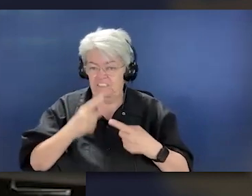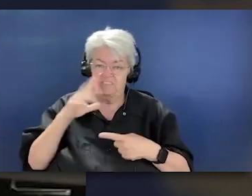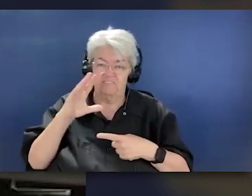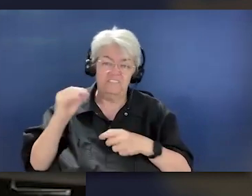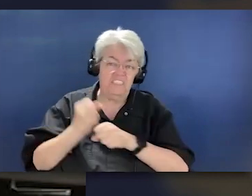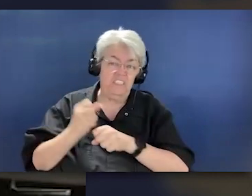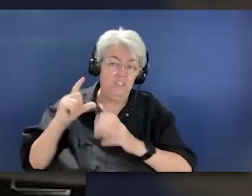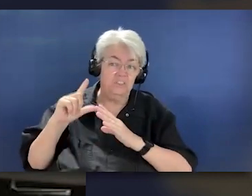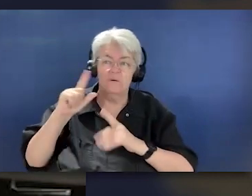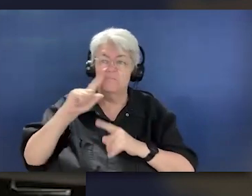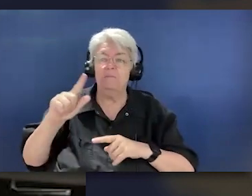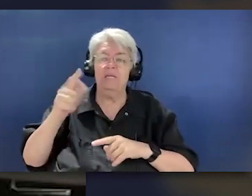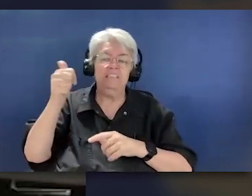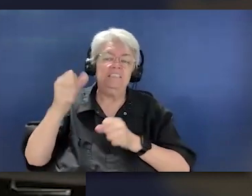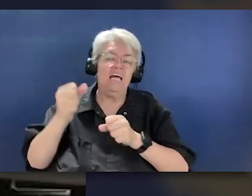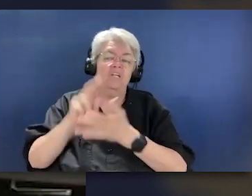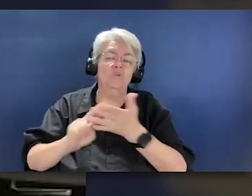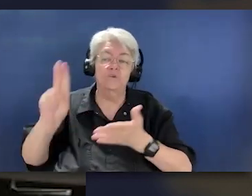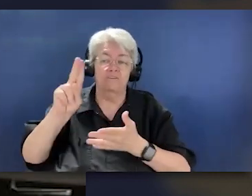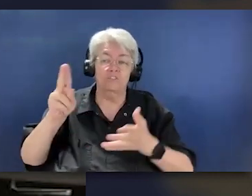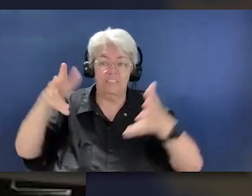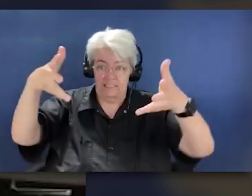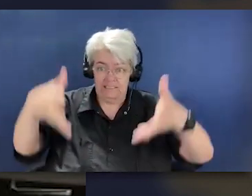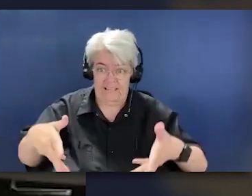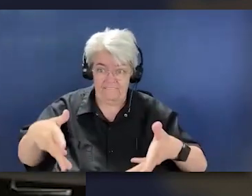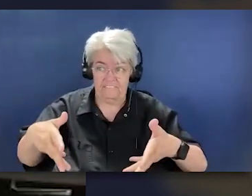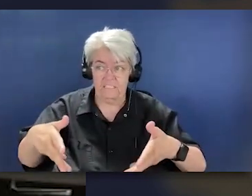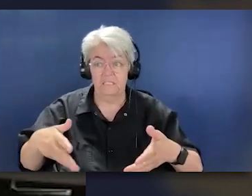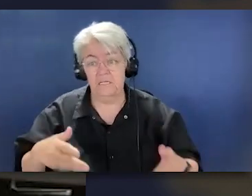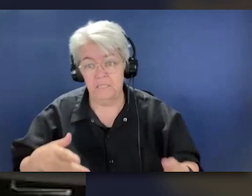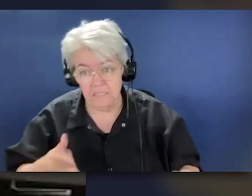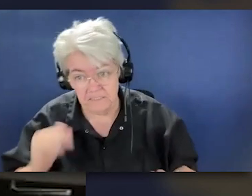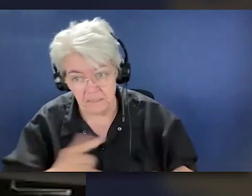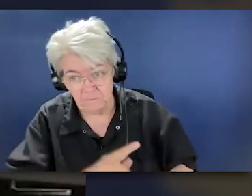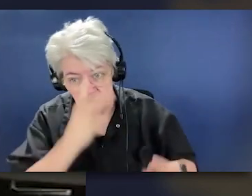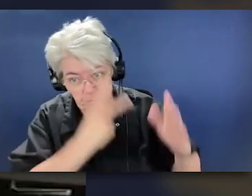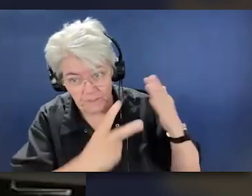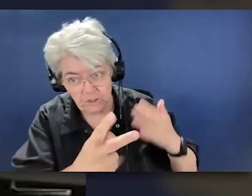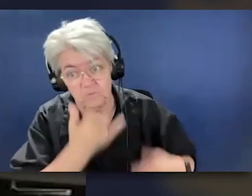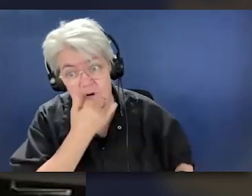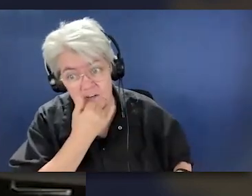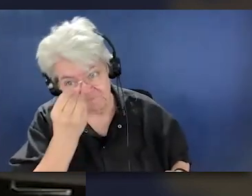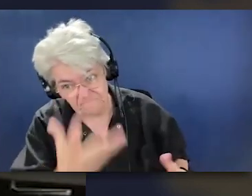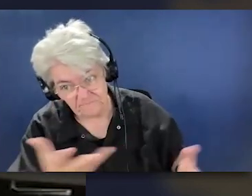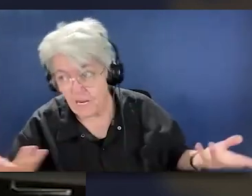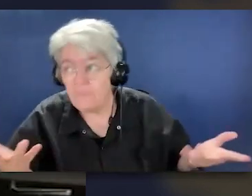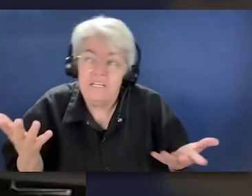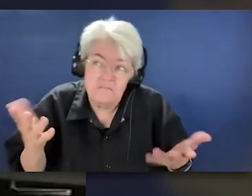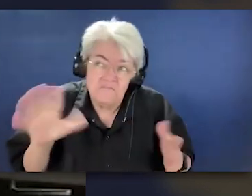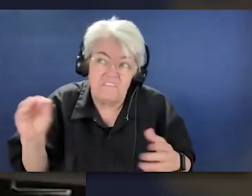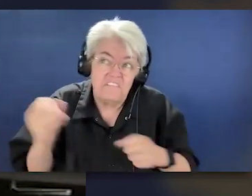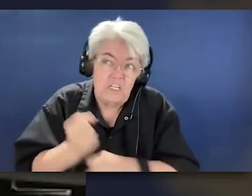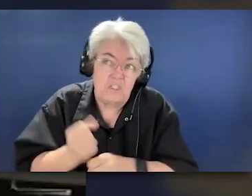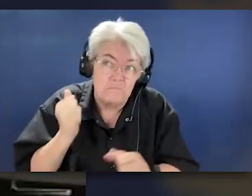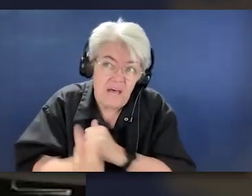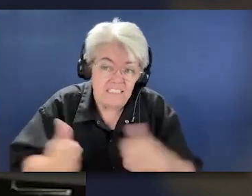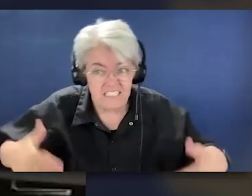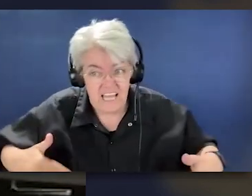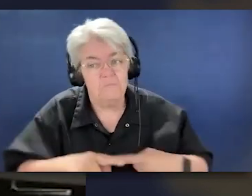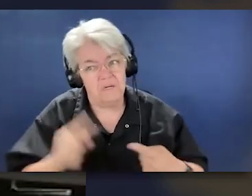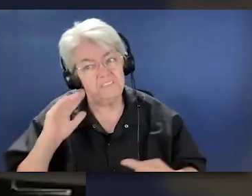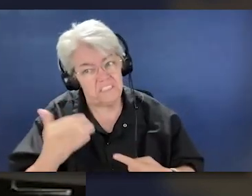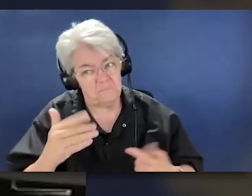left thus far is not aging well. Who knows, we still have some time. His own MOOC company has